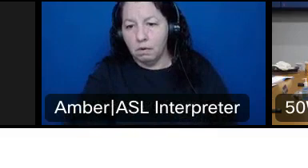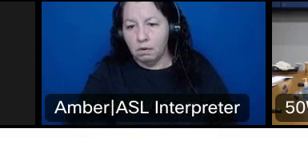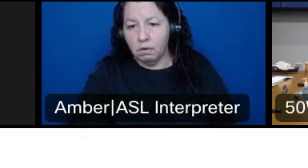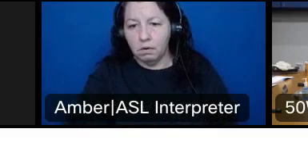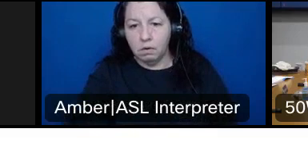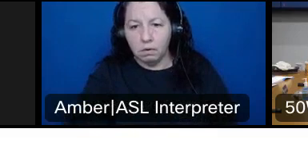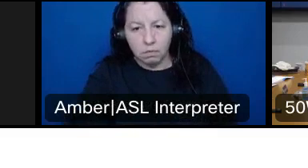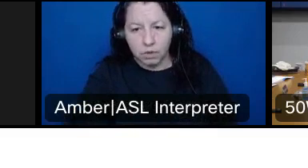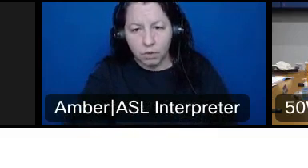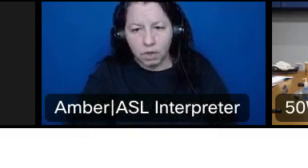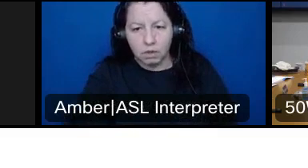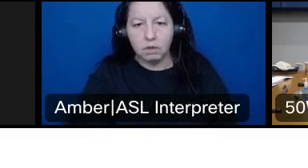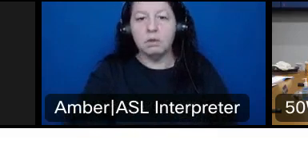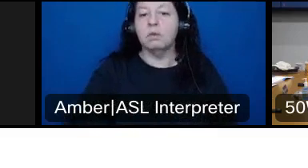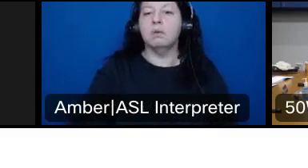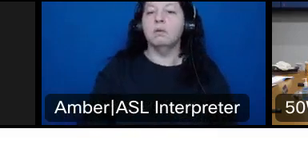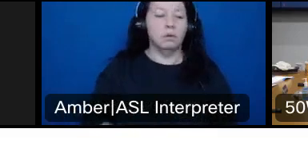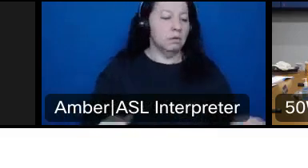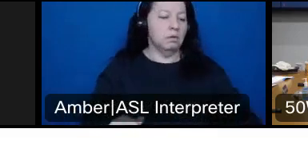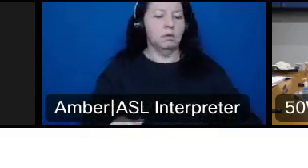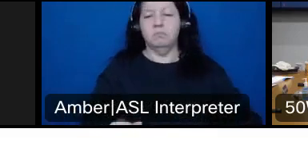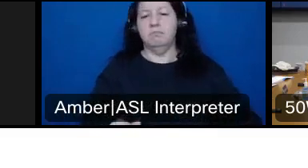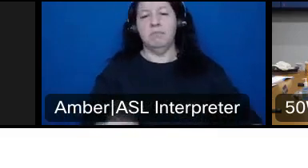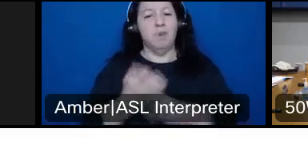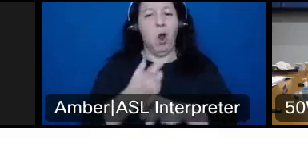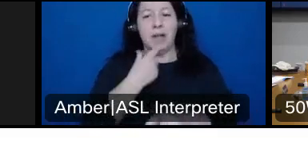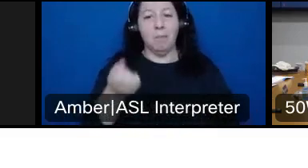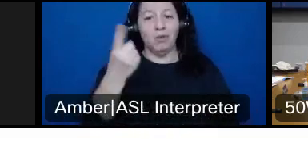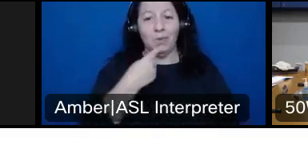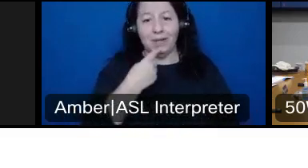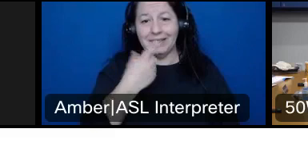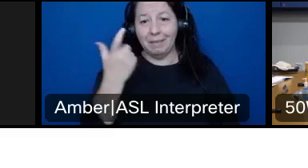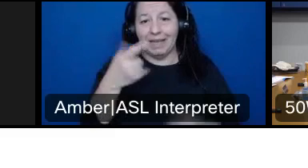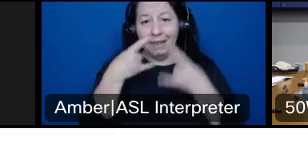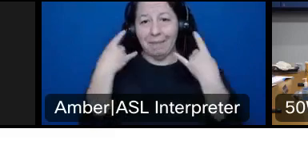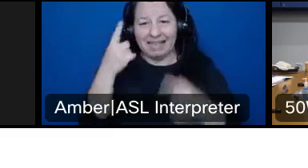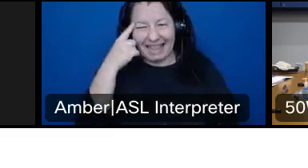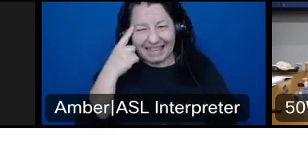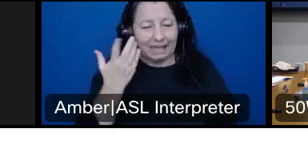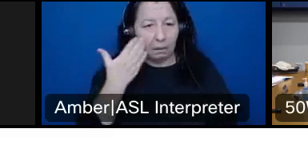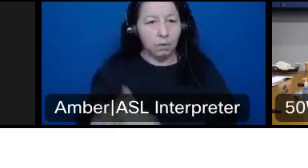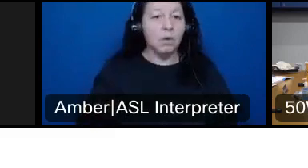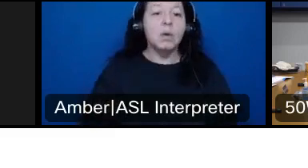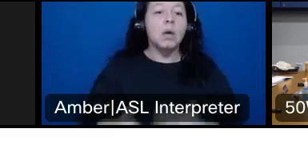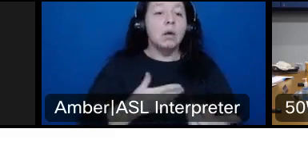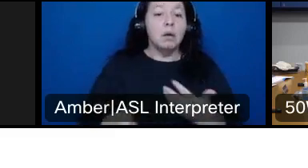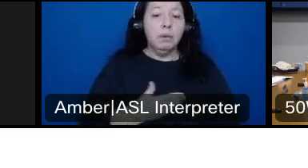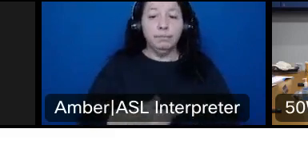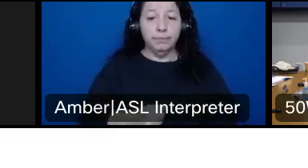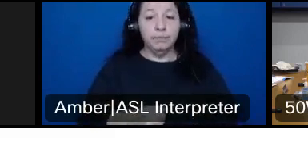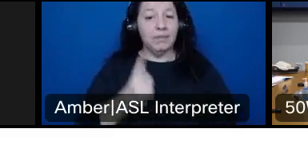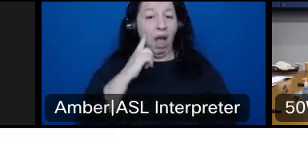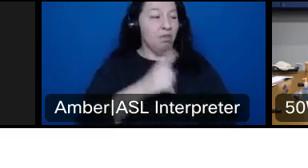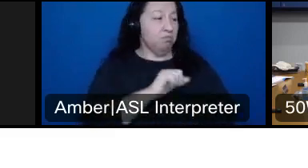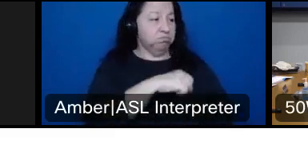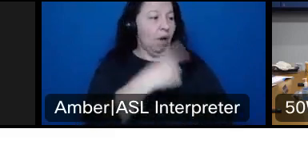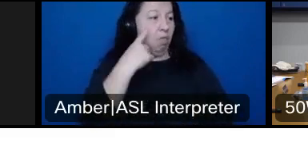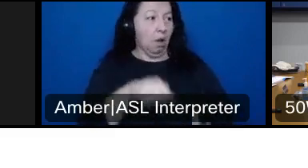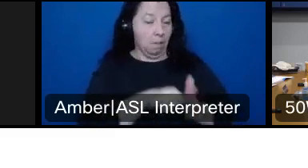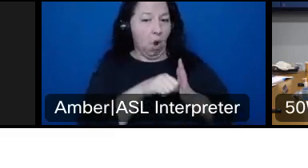Oh, yeah, yeah, no sorry leading something. Um, I thought was really, um, uh, impressive. The, the activities that is happening there.